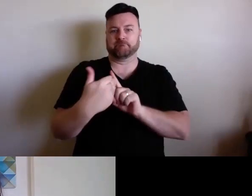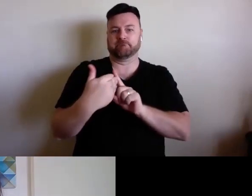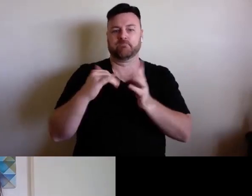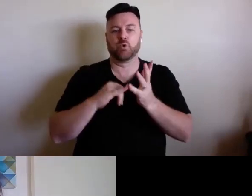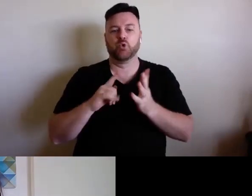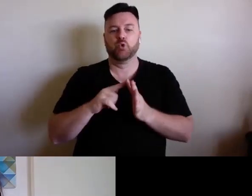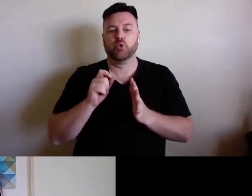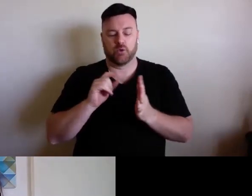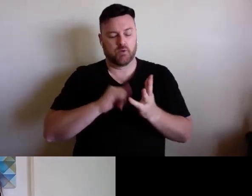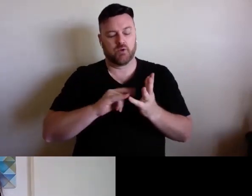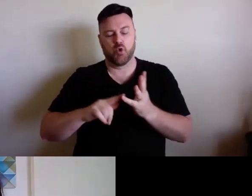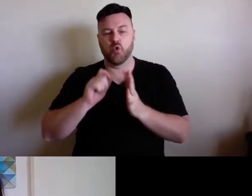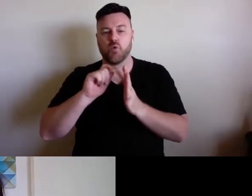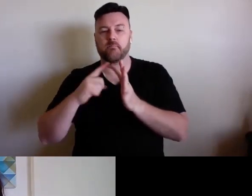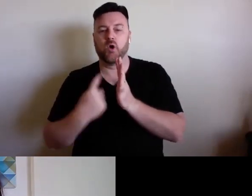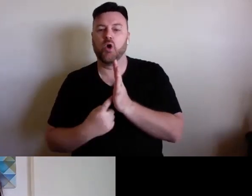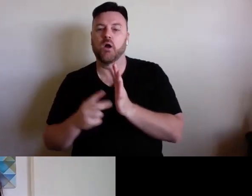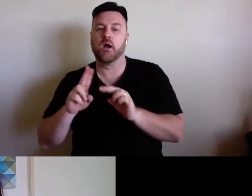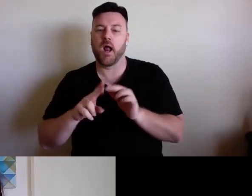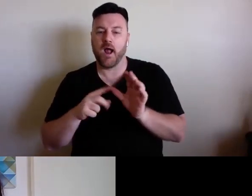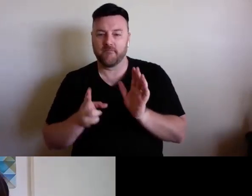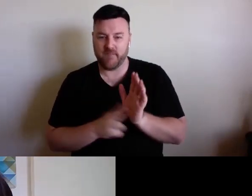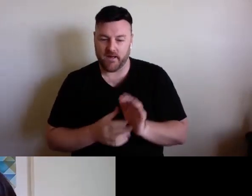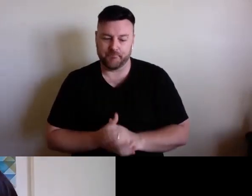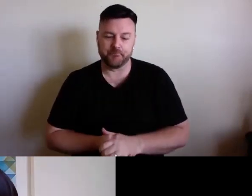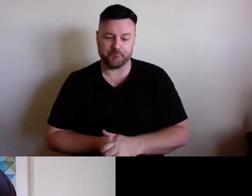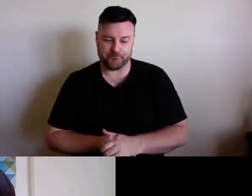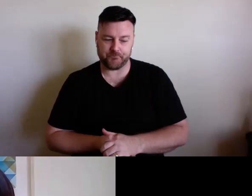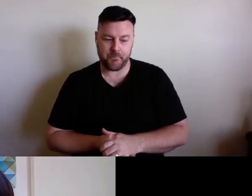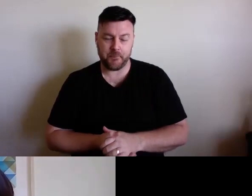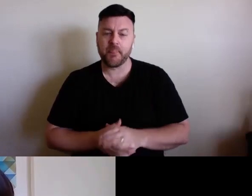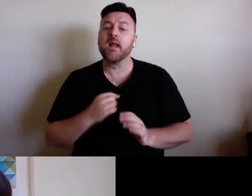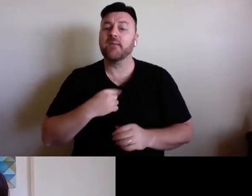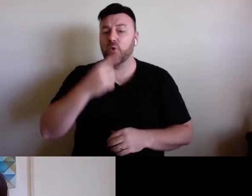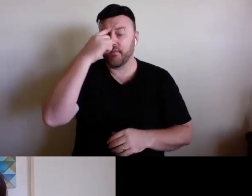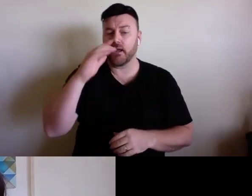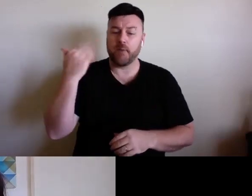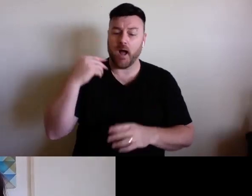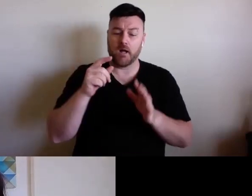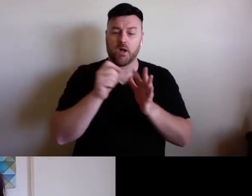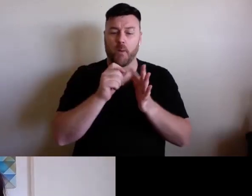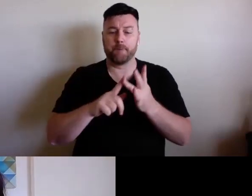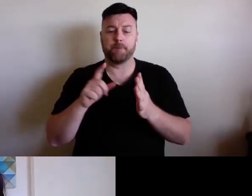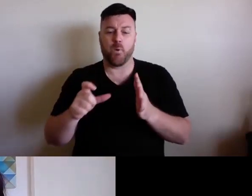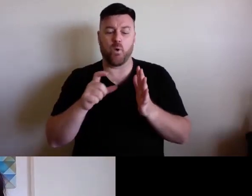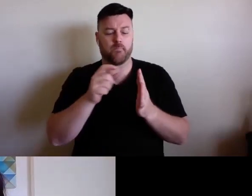Starving Artist podcast. Had she not have had a very successful free product, would she have built an audience that she could then go to